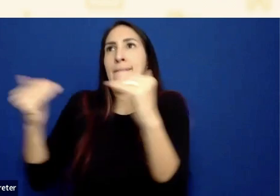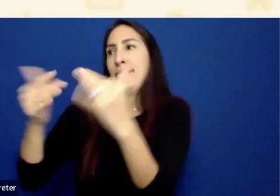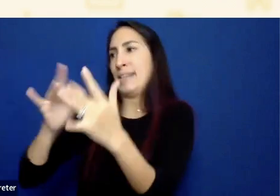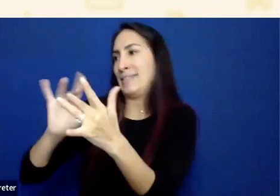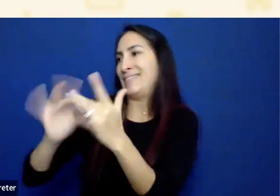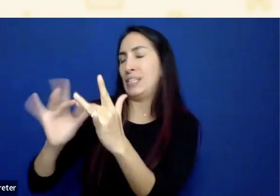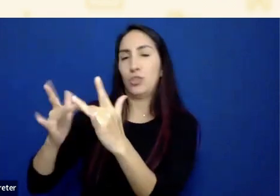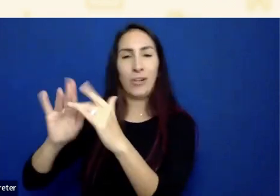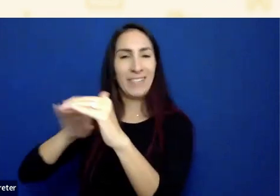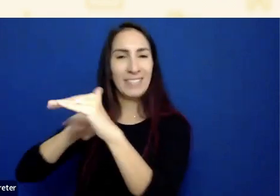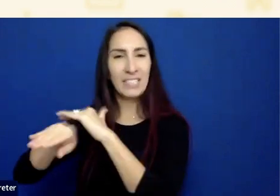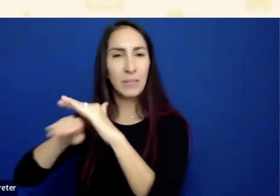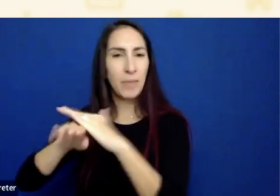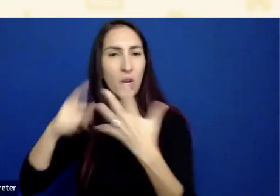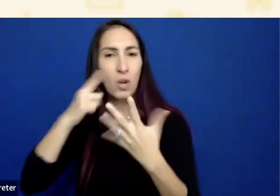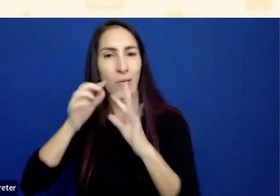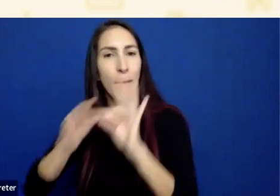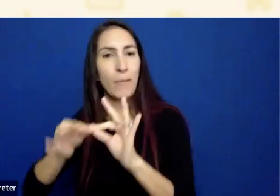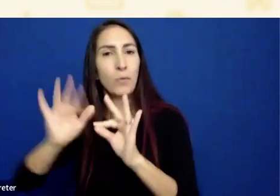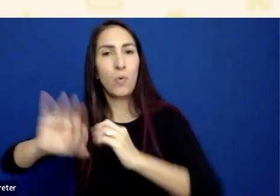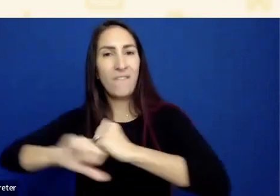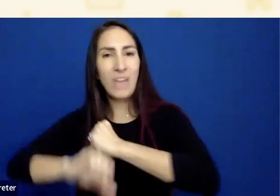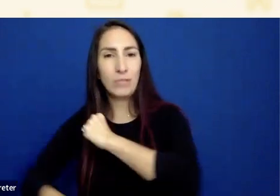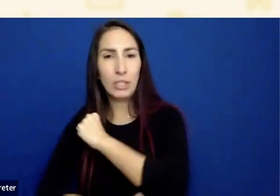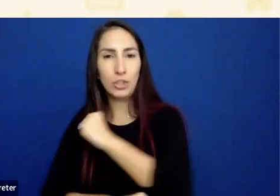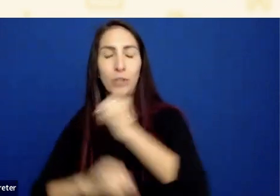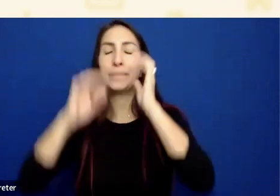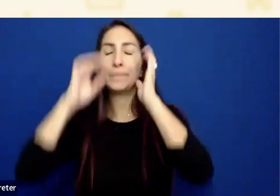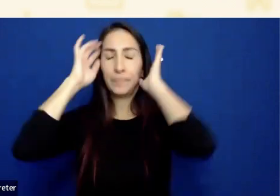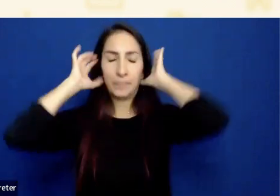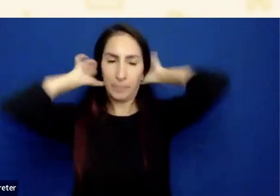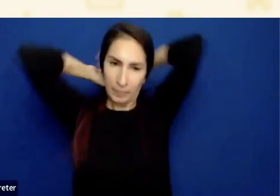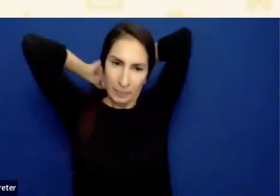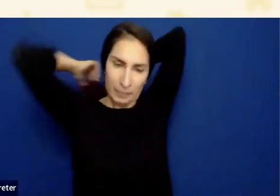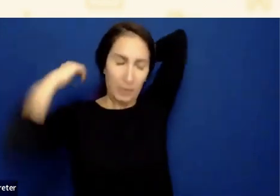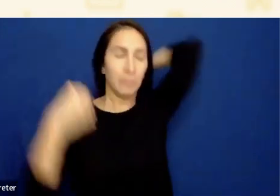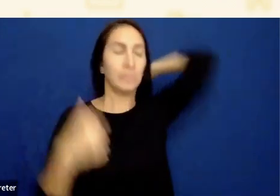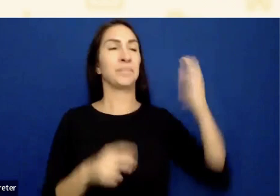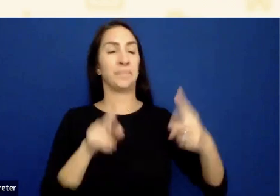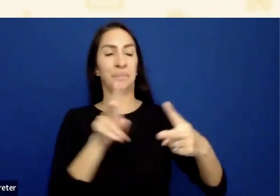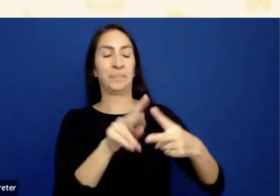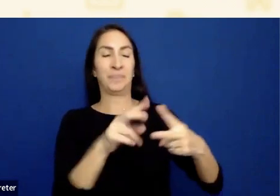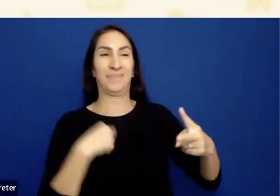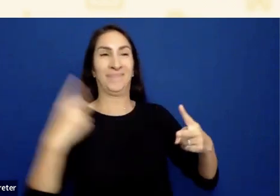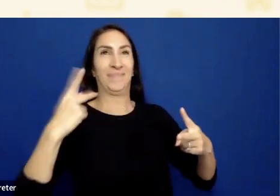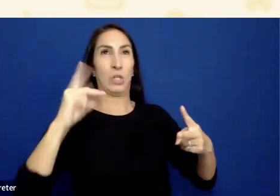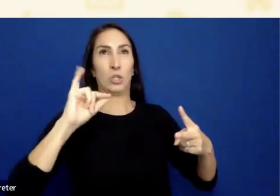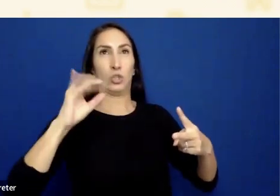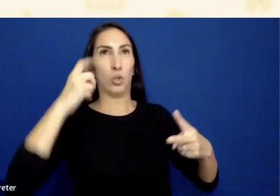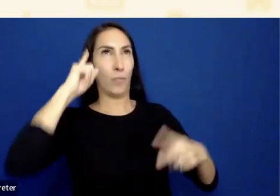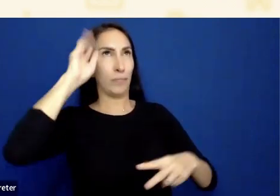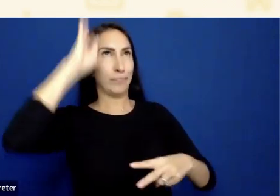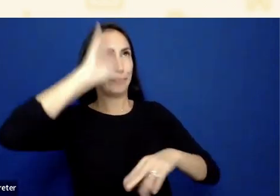So two things. We started the foundation because Joe and I, we were coming upon our 10th anniversary and we were, like,